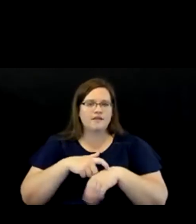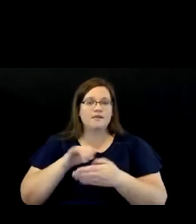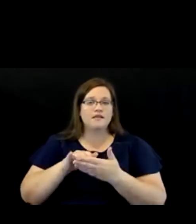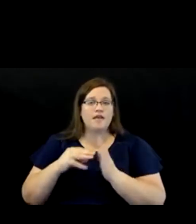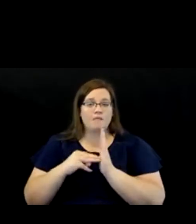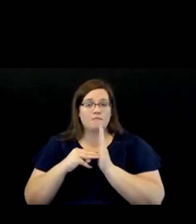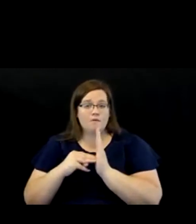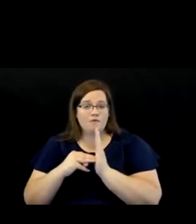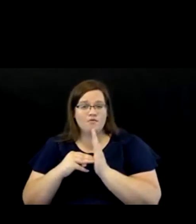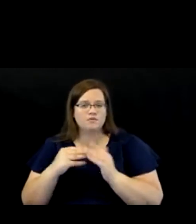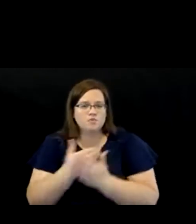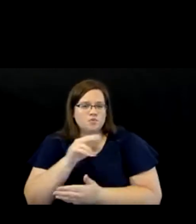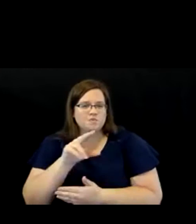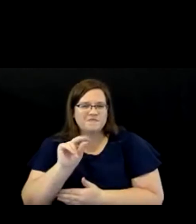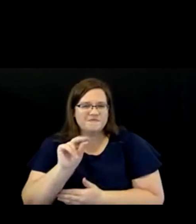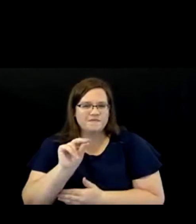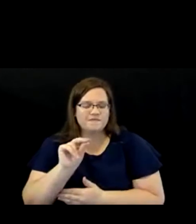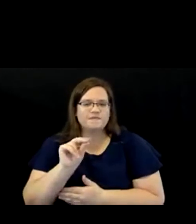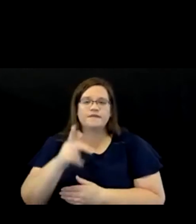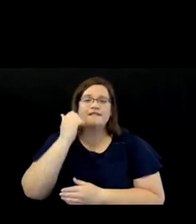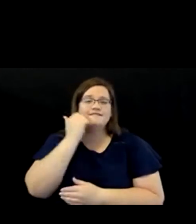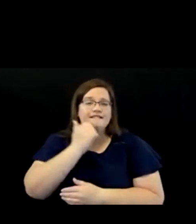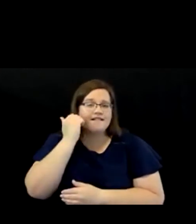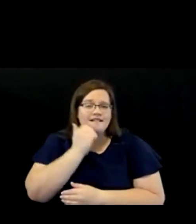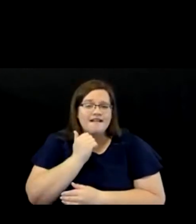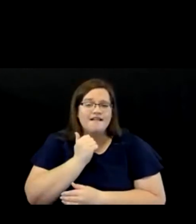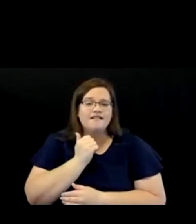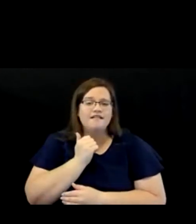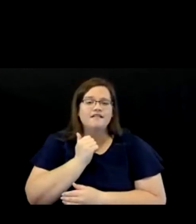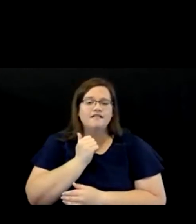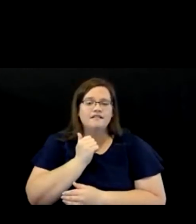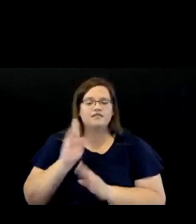That's how hopefully on a day-to-day basis you're providing services. So